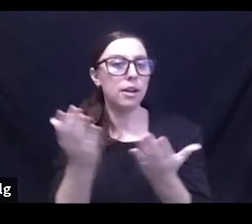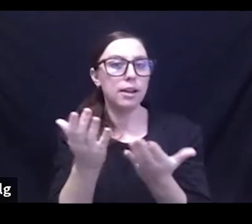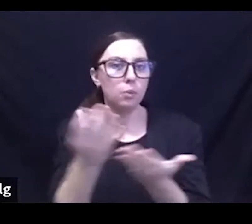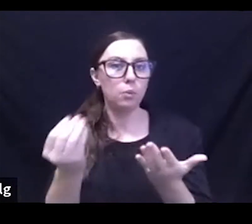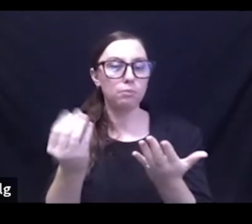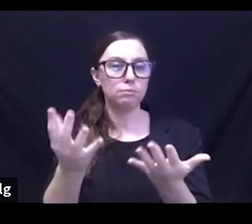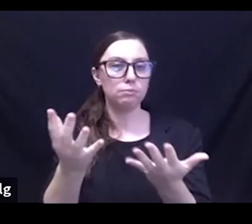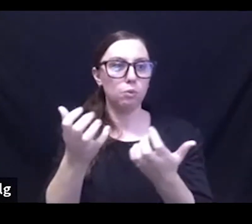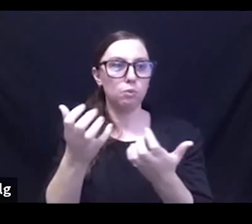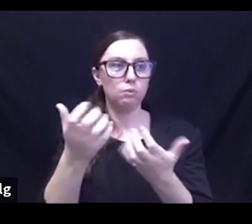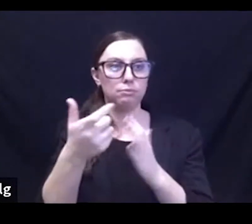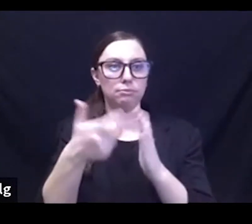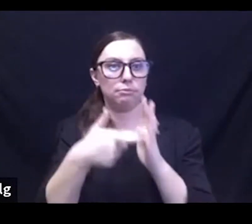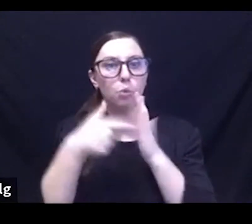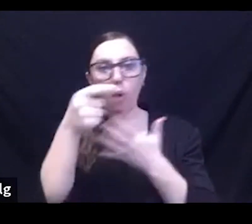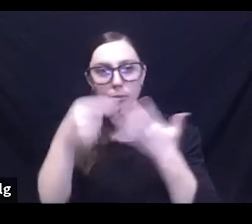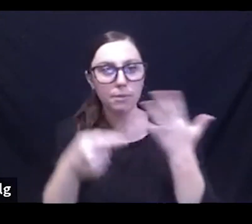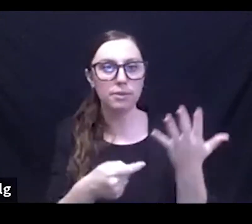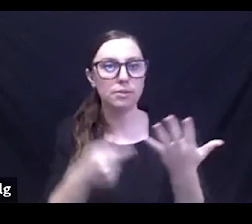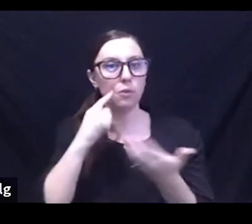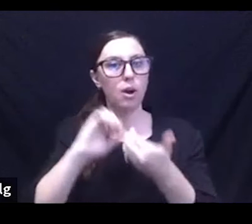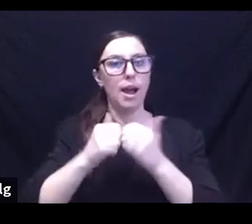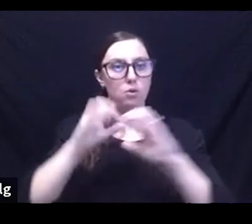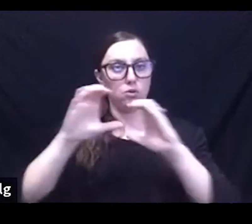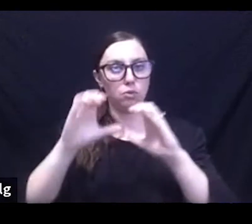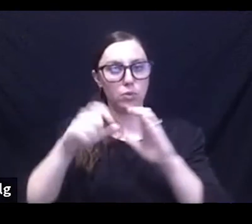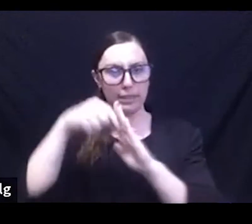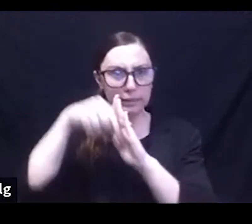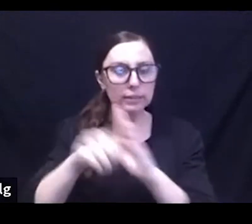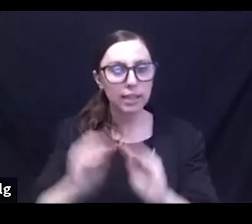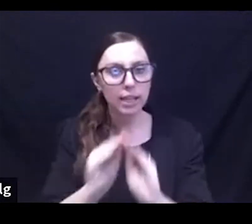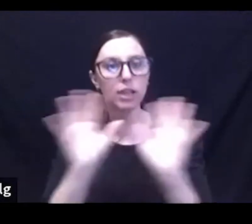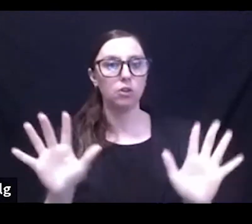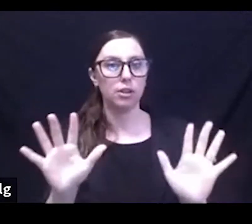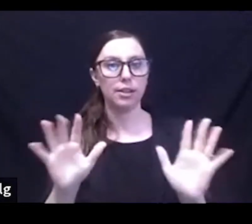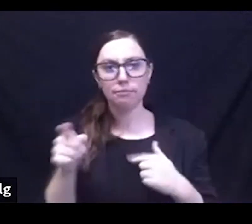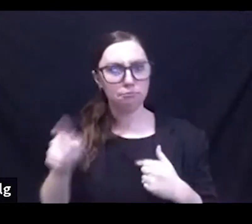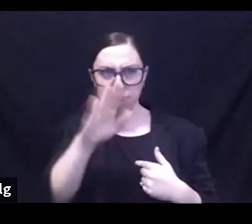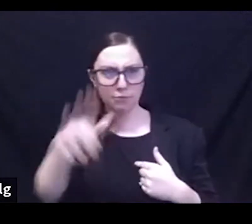communicate with Michael in a thorough manner. Michael didn't have an opportunity